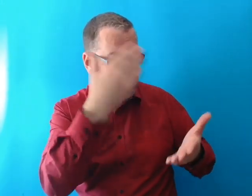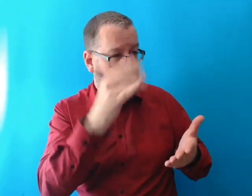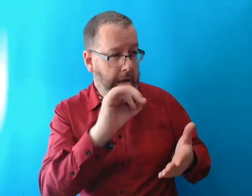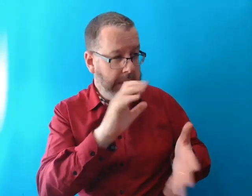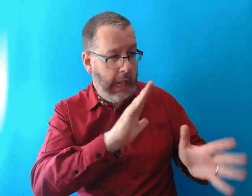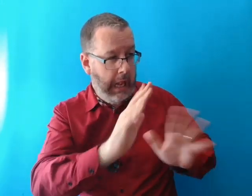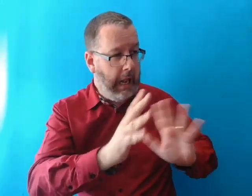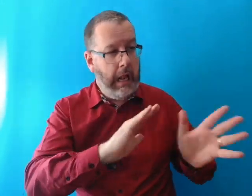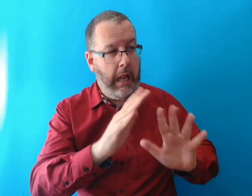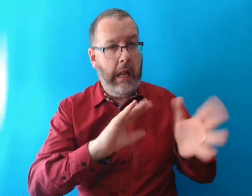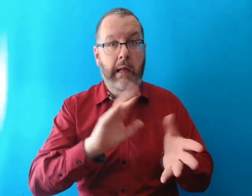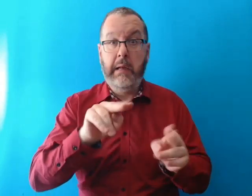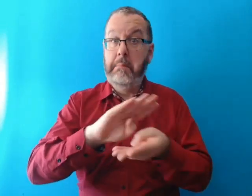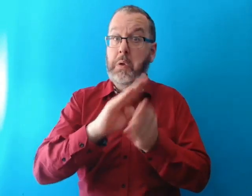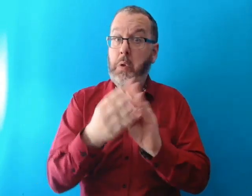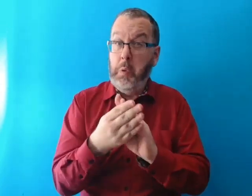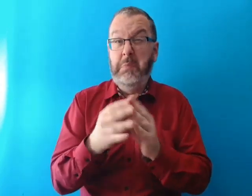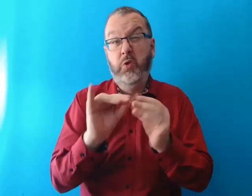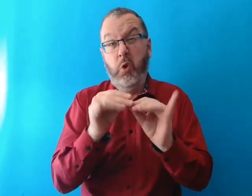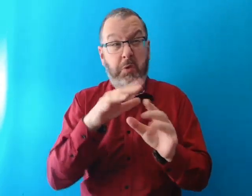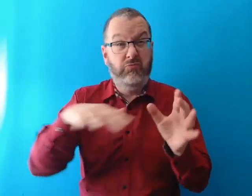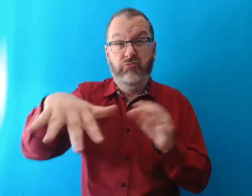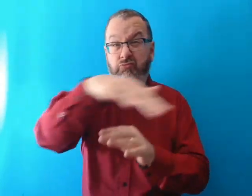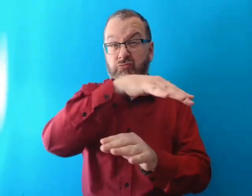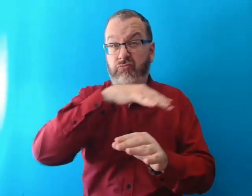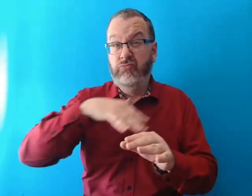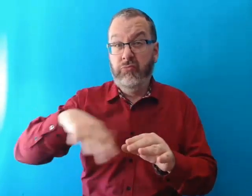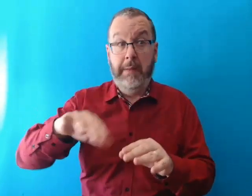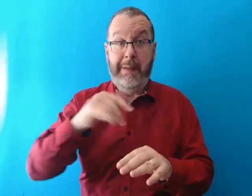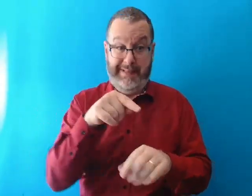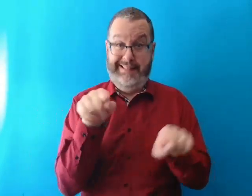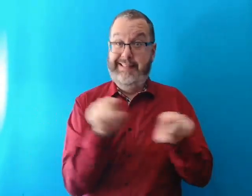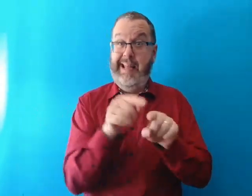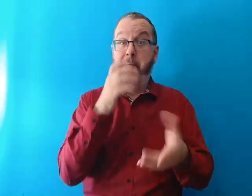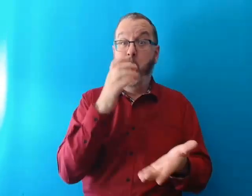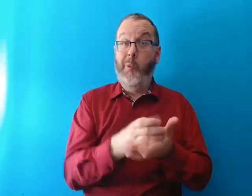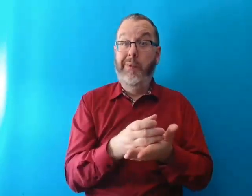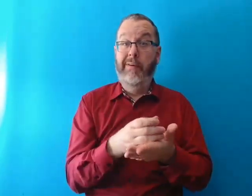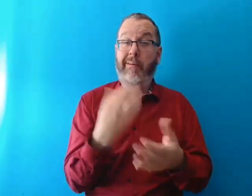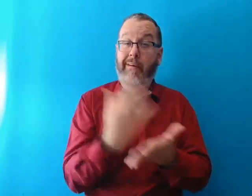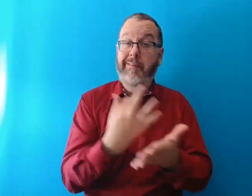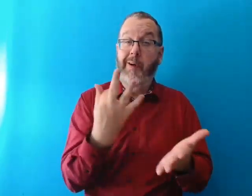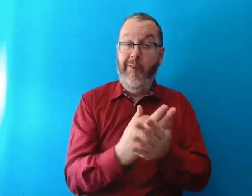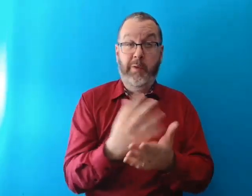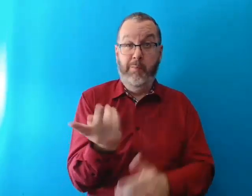Maybe he learnt ISL from Martin in the same pub, over a good few pints of porter,